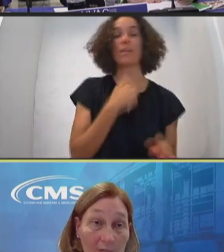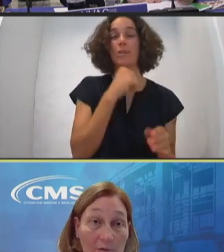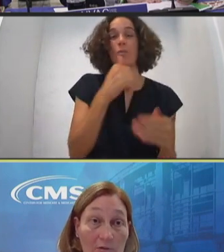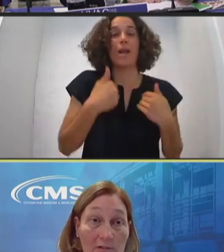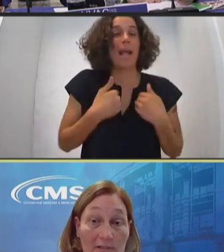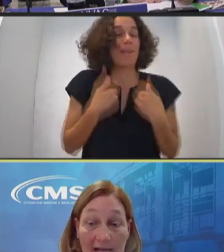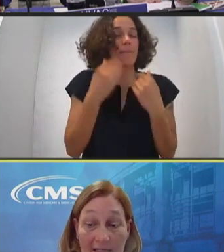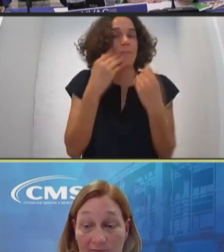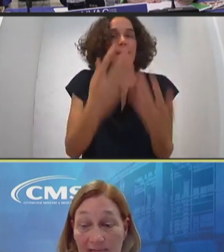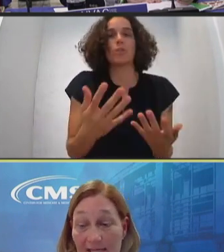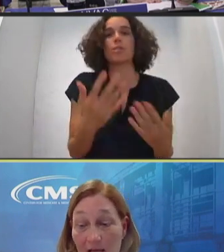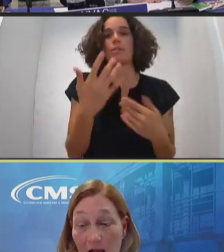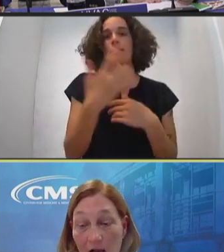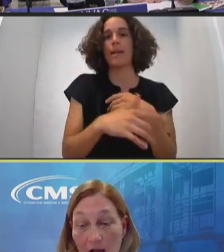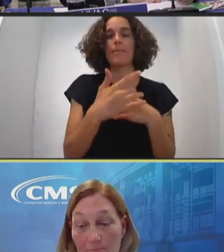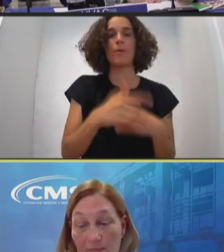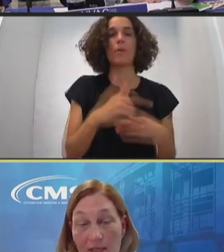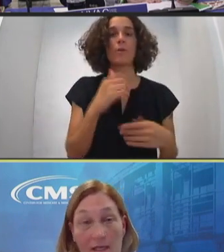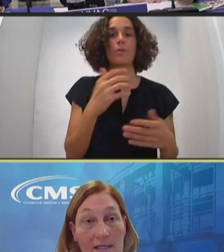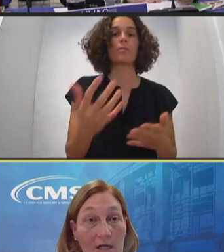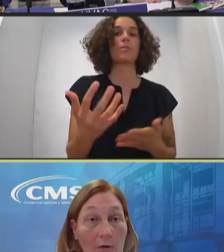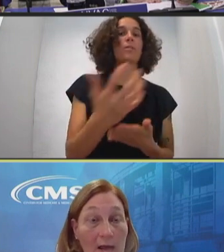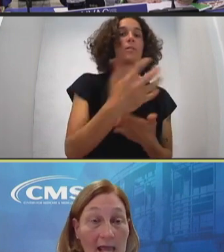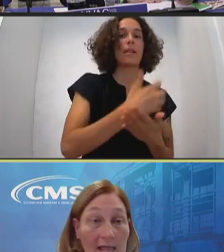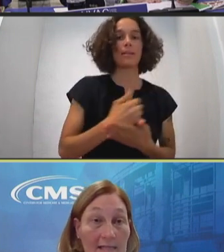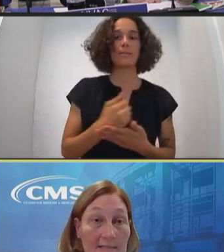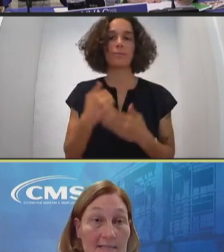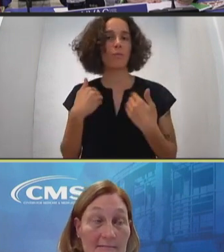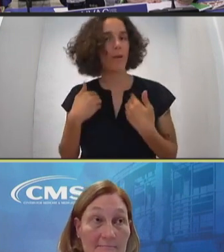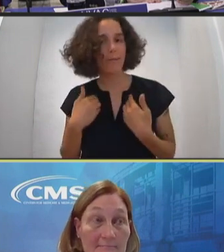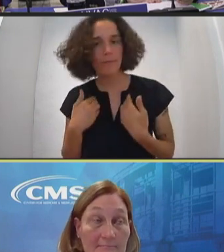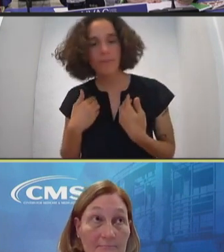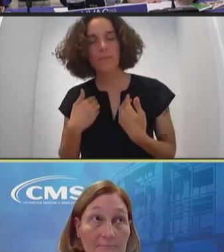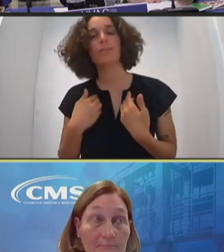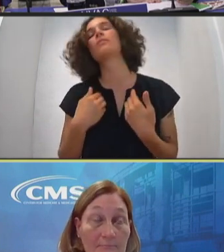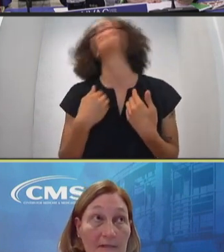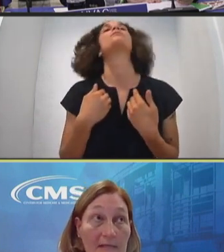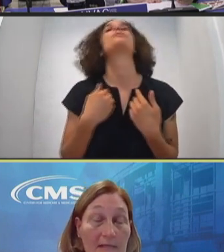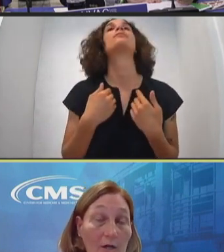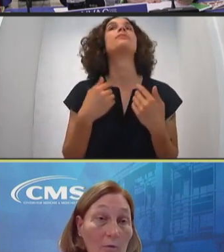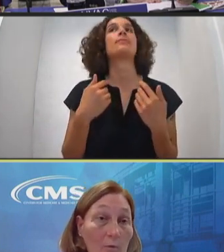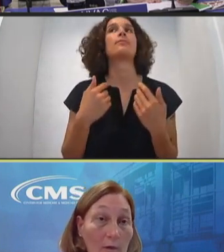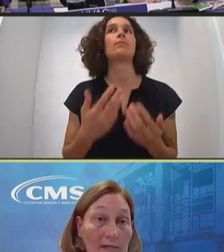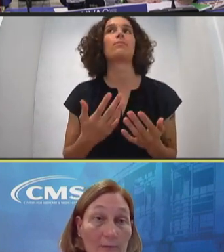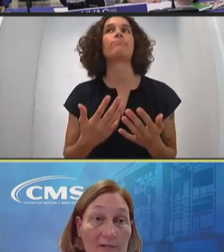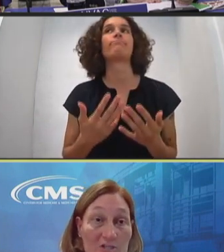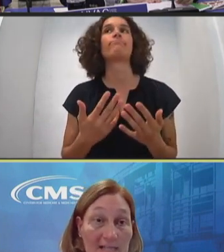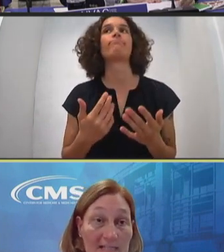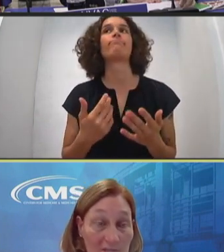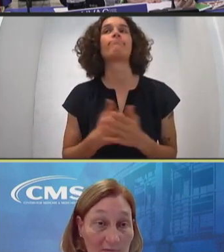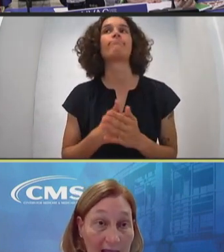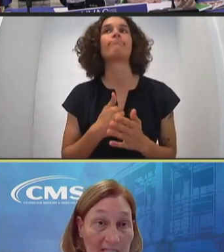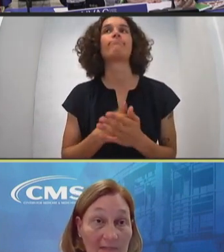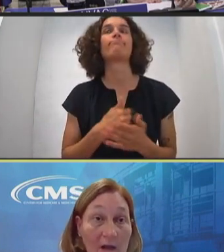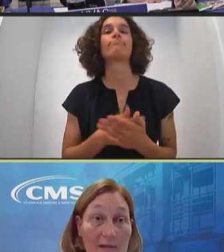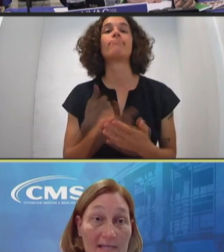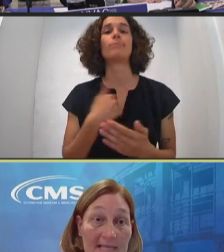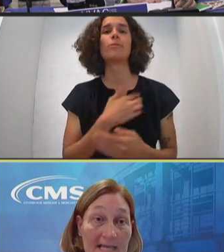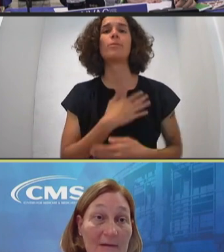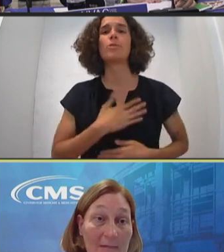available collectively, you know. And, you know, we appreciate that you asked for that. We can take